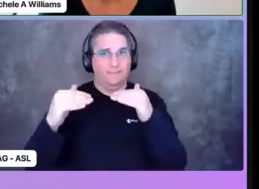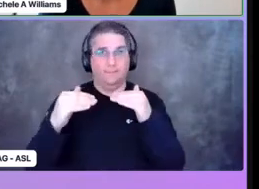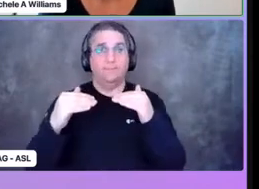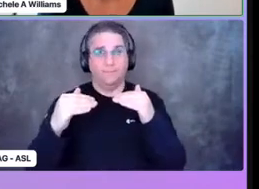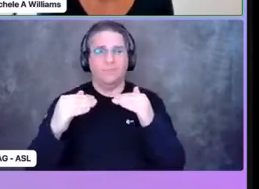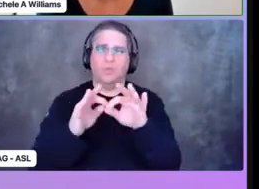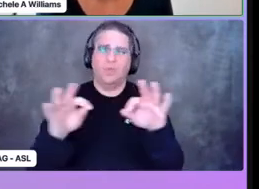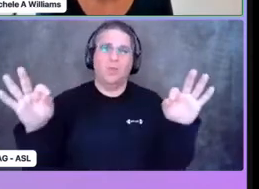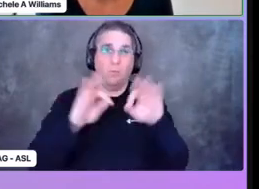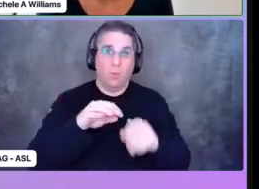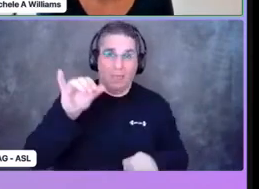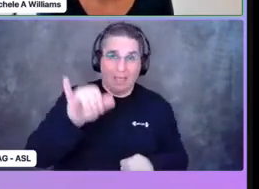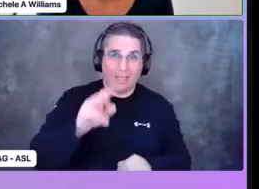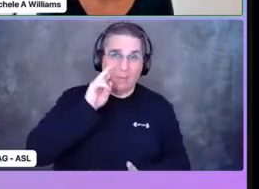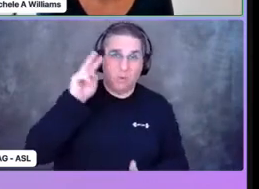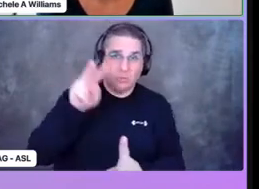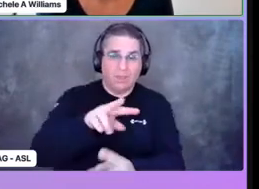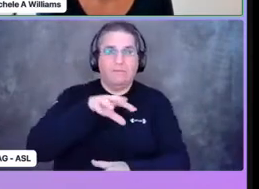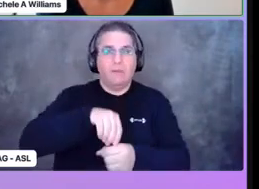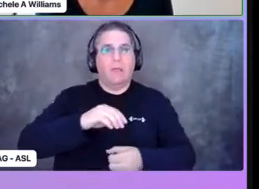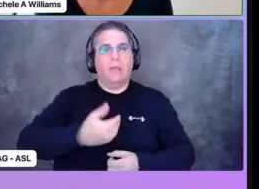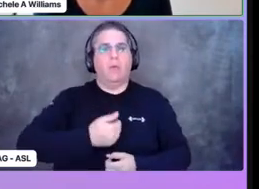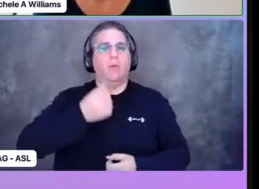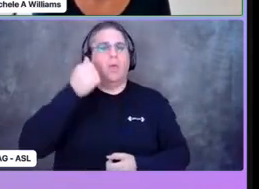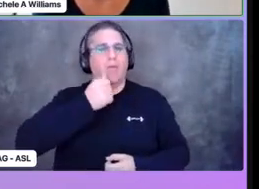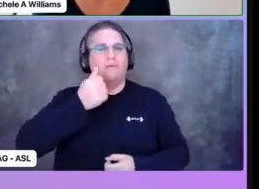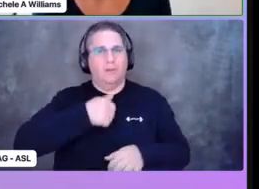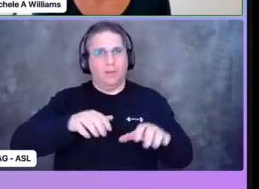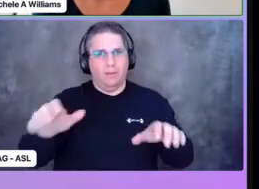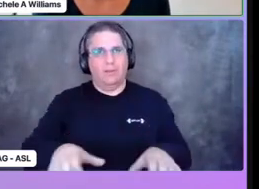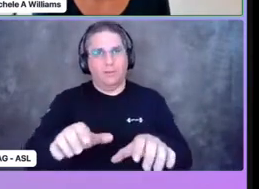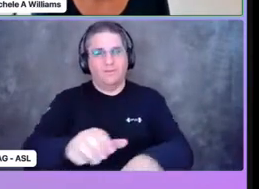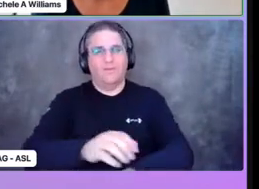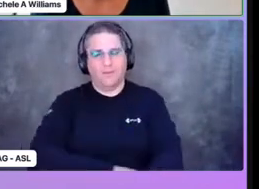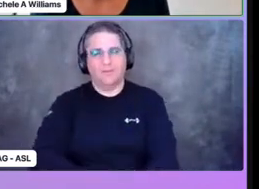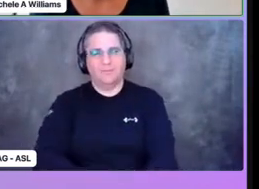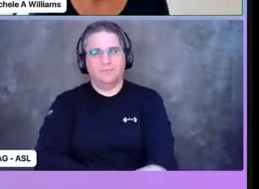humans get human rights come in they are not levels to that, and I just want us to be very careful about that as